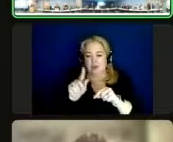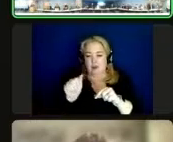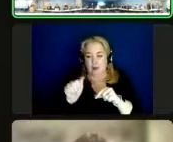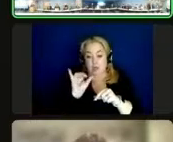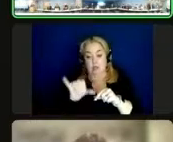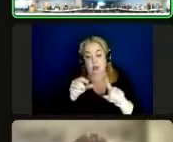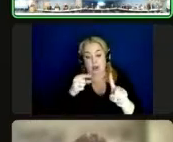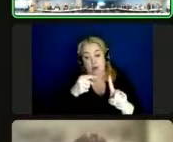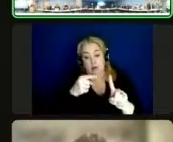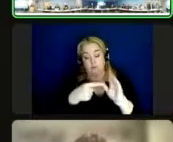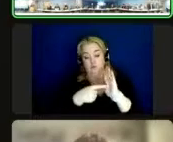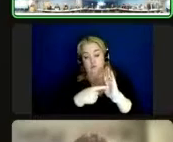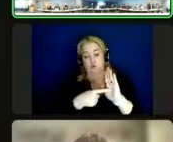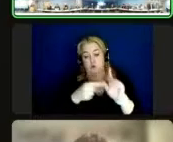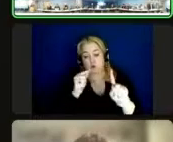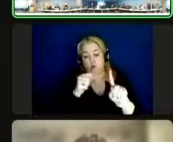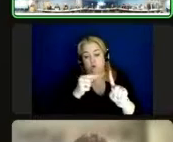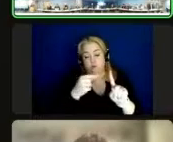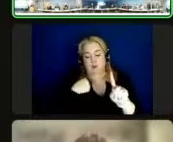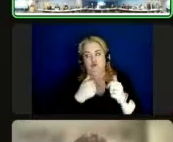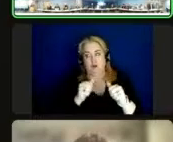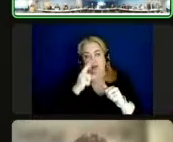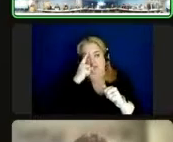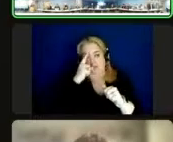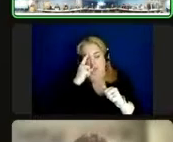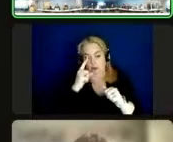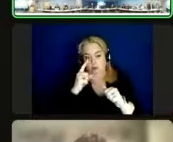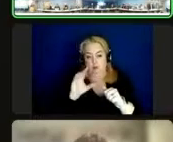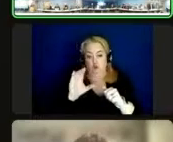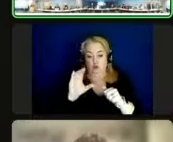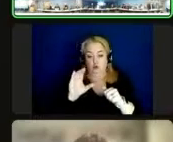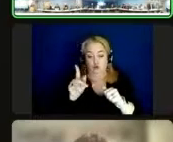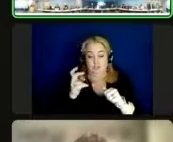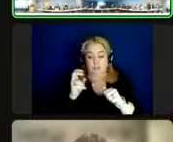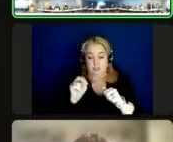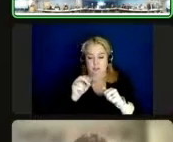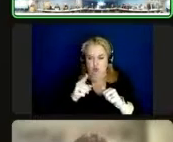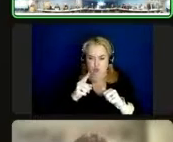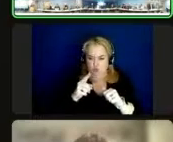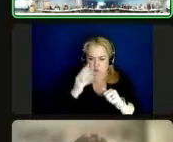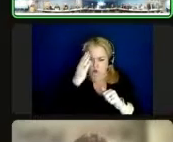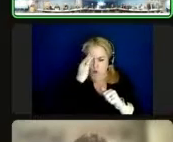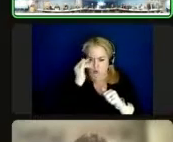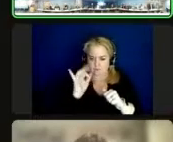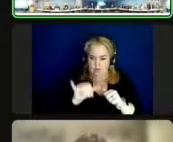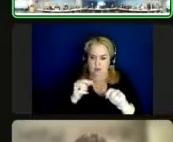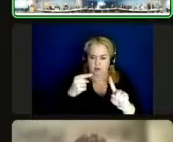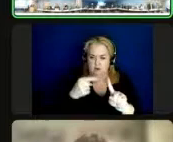INCREASE. WE COULD SEE AN INCREASE IN THAT ONE PERCENT.